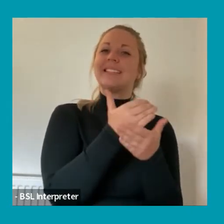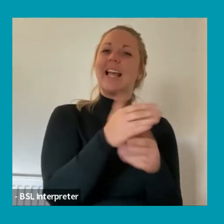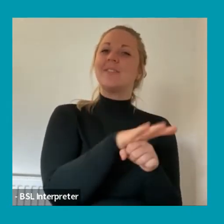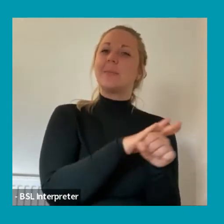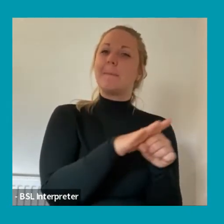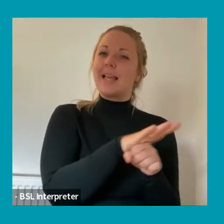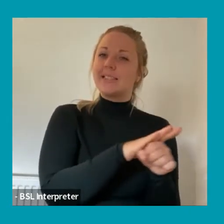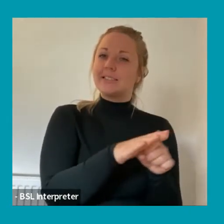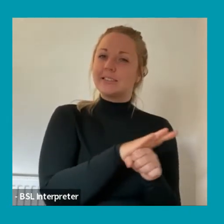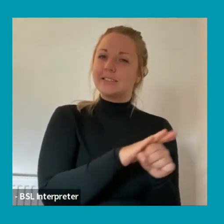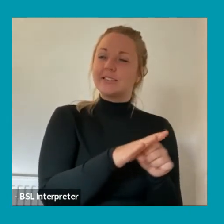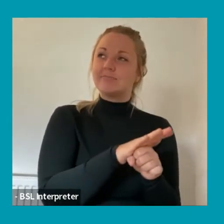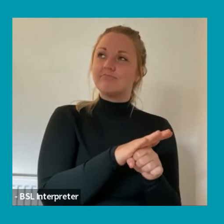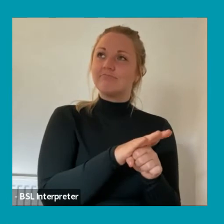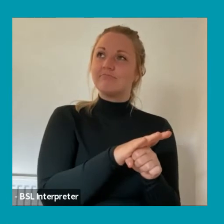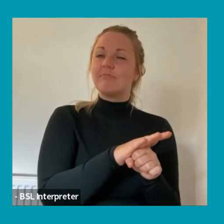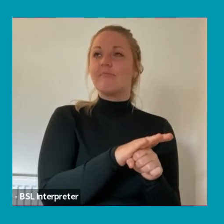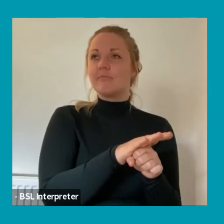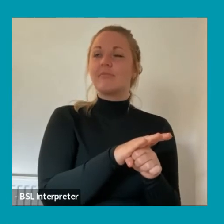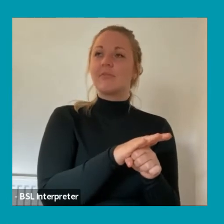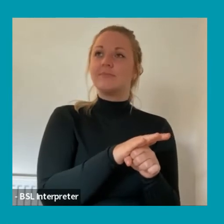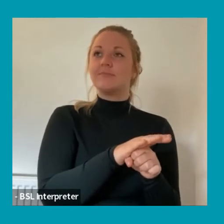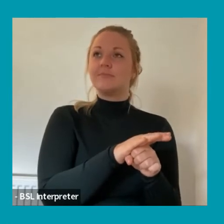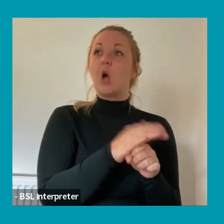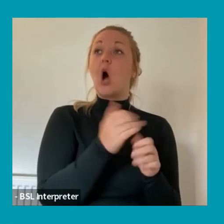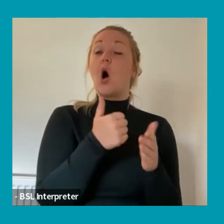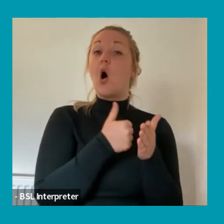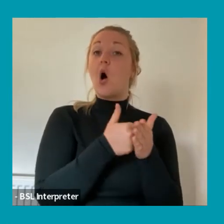I quite often F there's a really difficult topic to talk about.